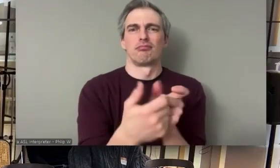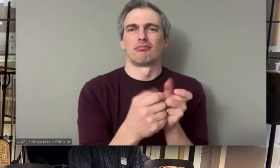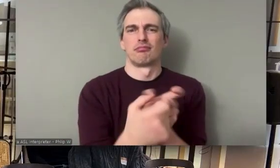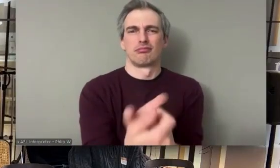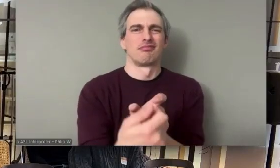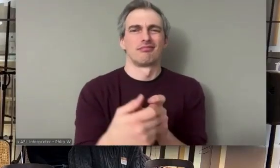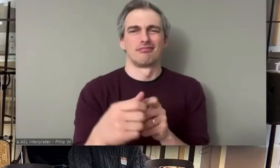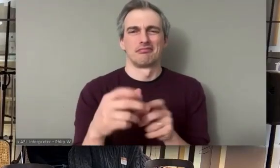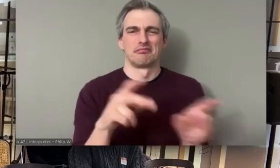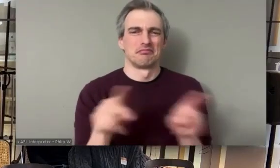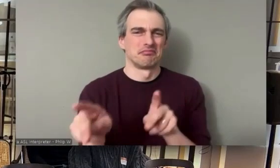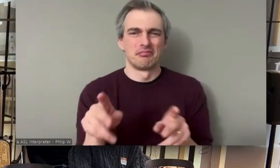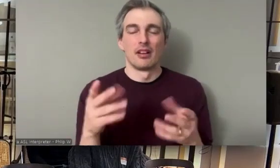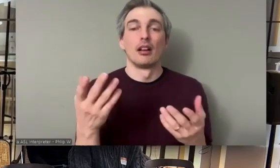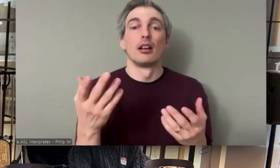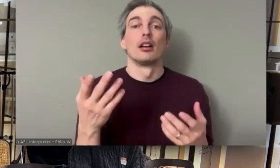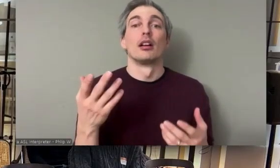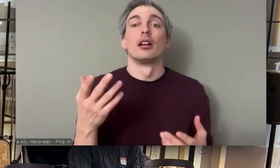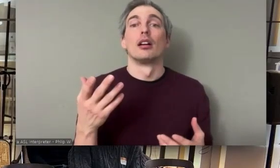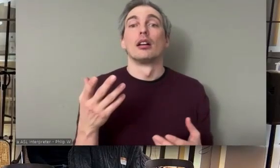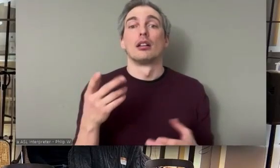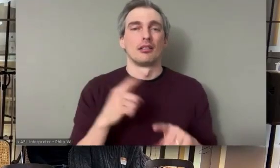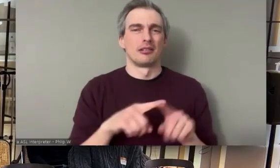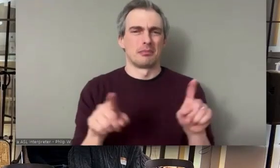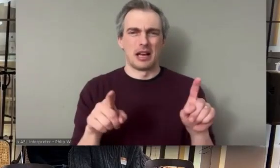Then it got discontinued somehow. Horizon's...